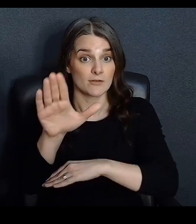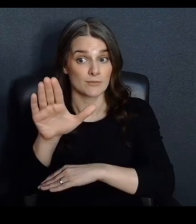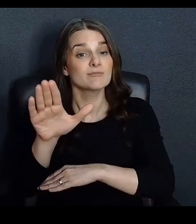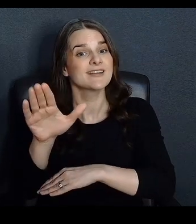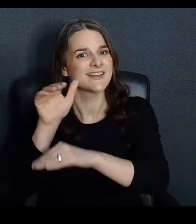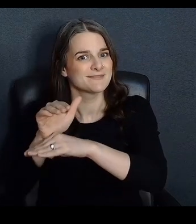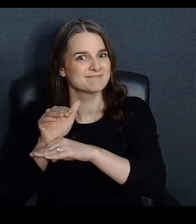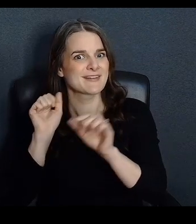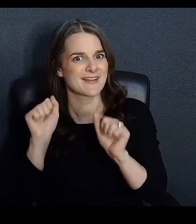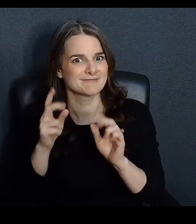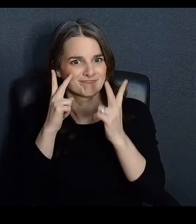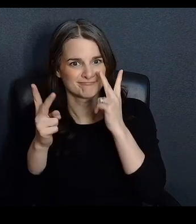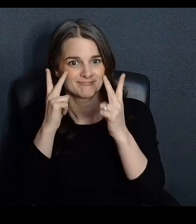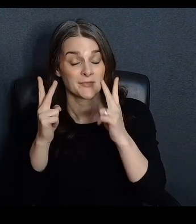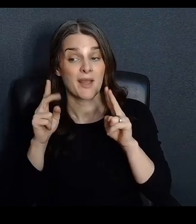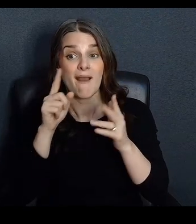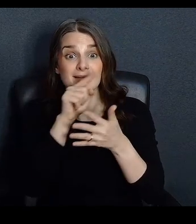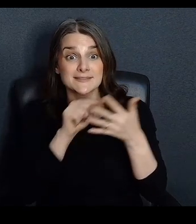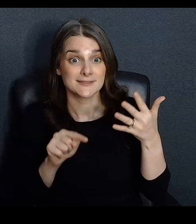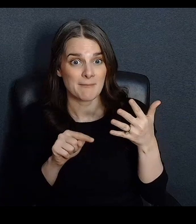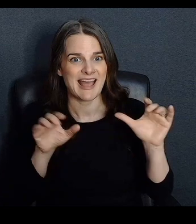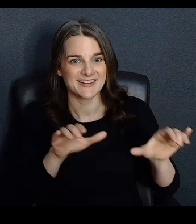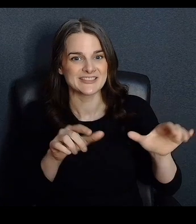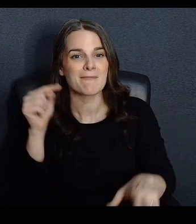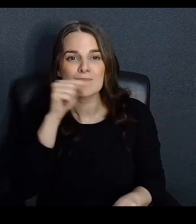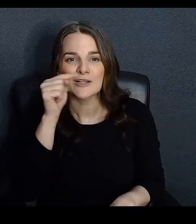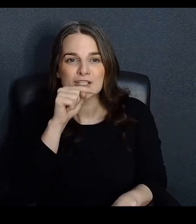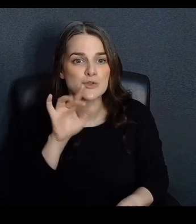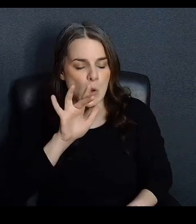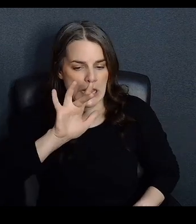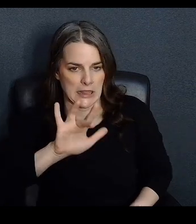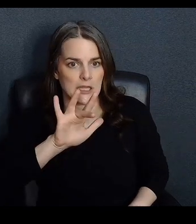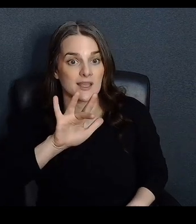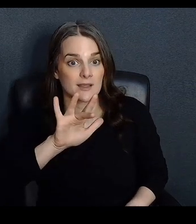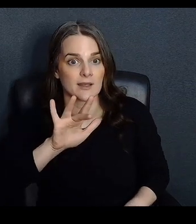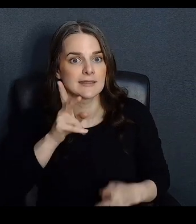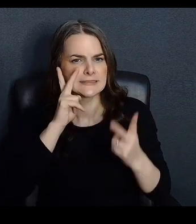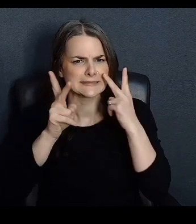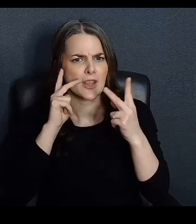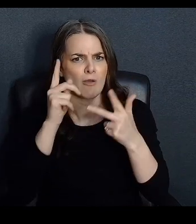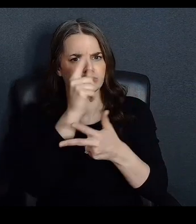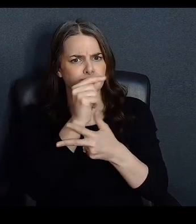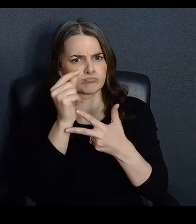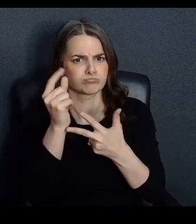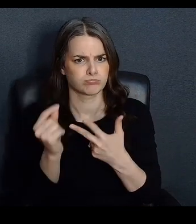And some of the activities, like brush teeth, have a place to click to open a checklist of the steps